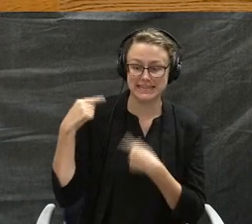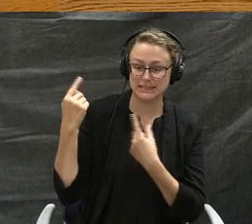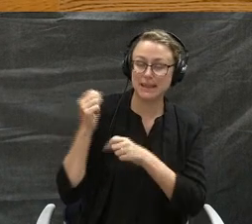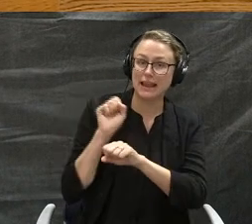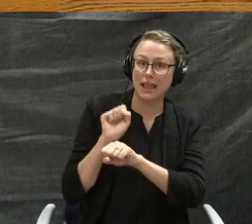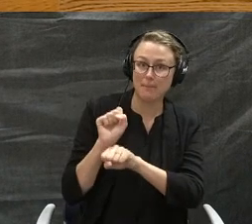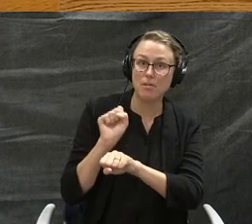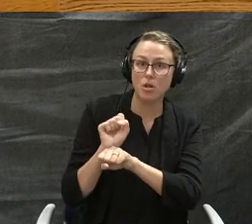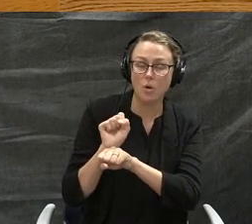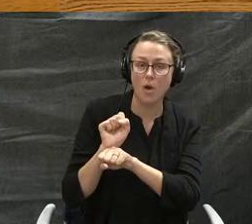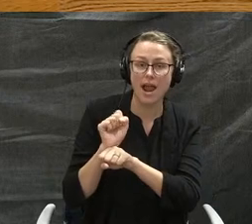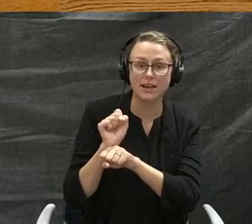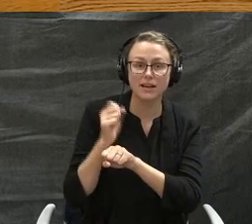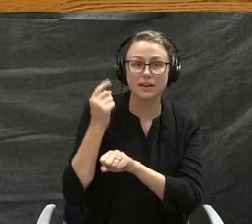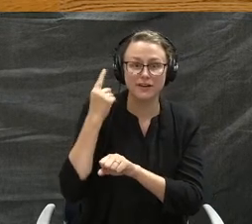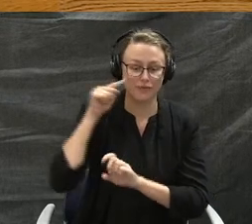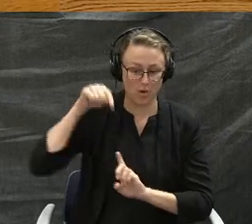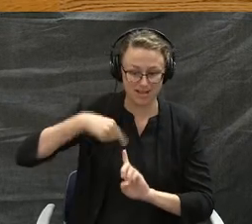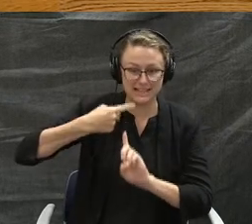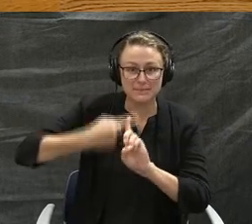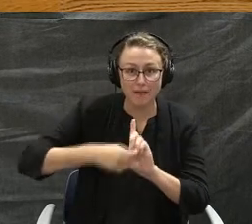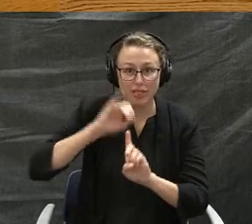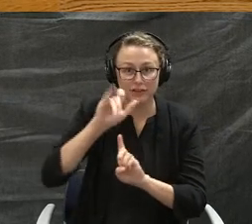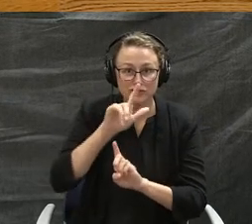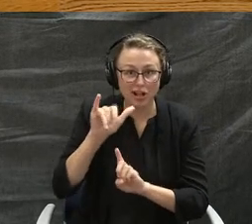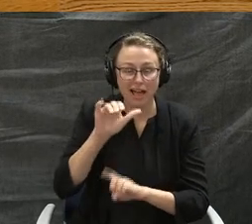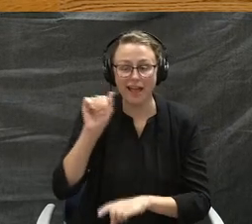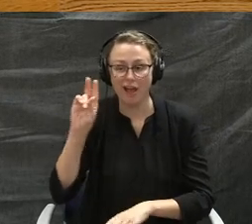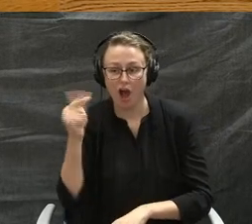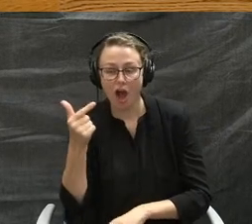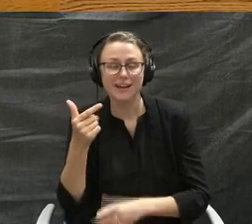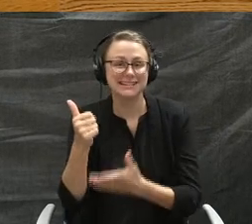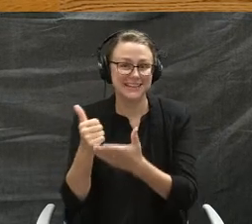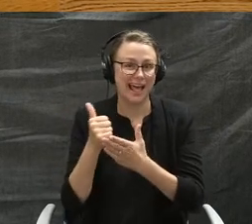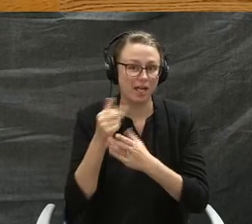In August, it was transition. Our human resources Department